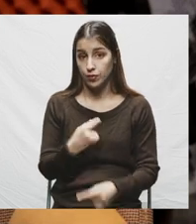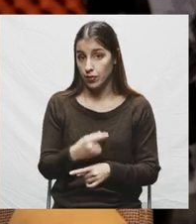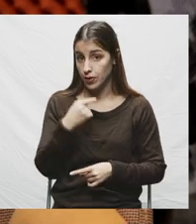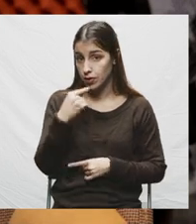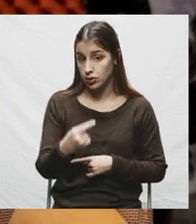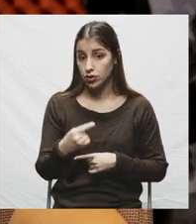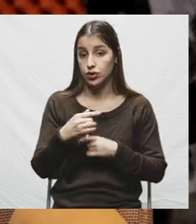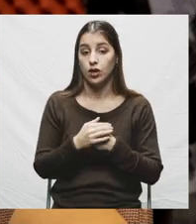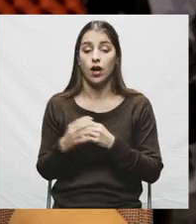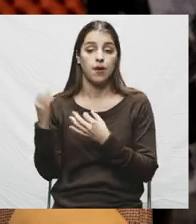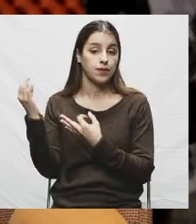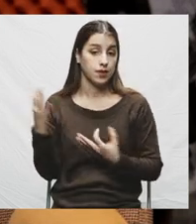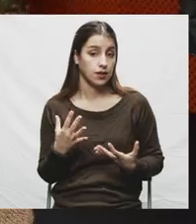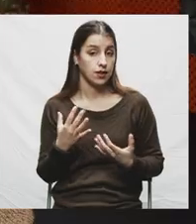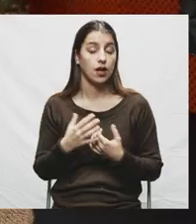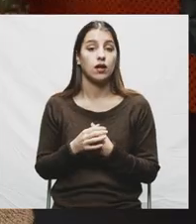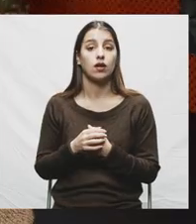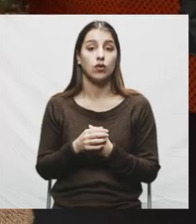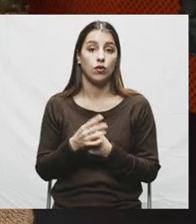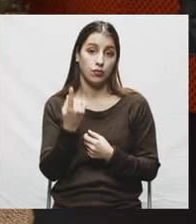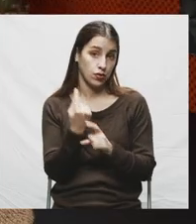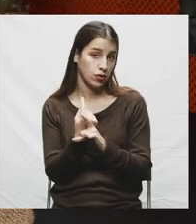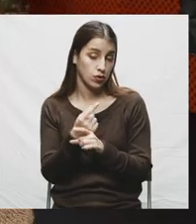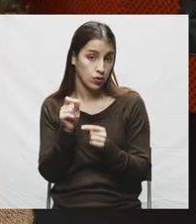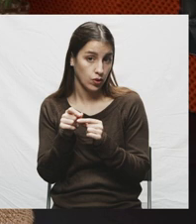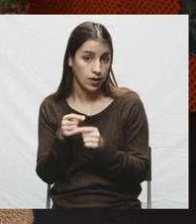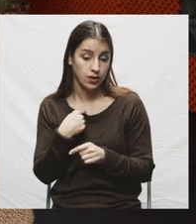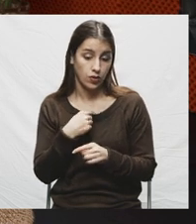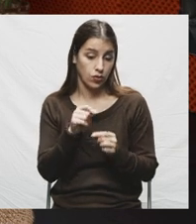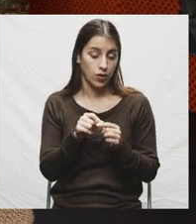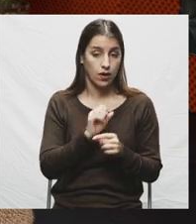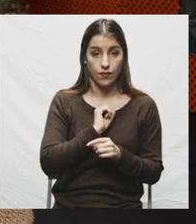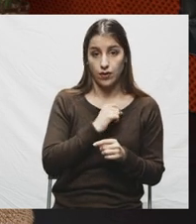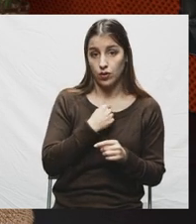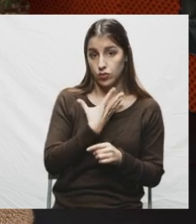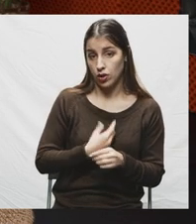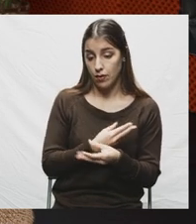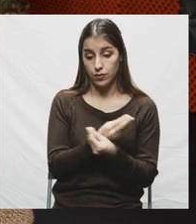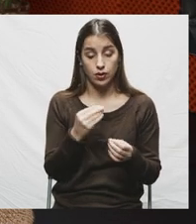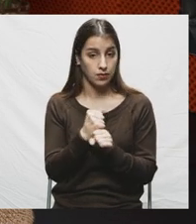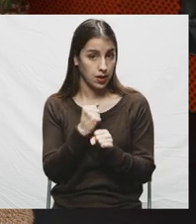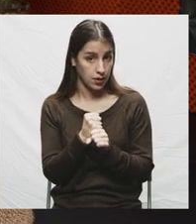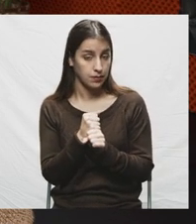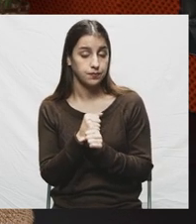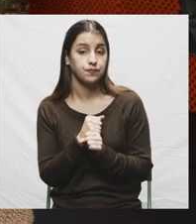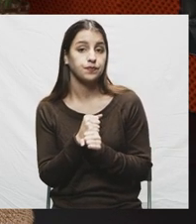Once… when presenting something to my peers, it was me and Valerie whom I loved to work with,